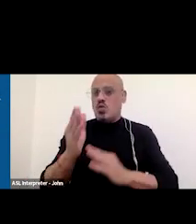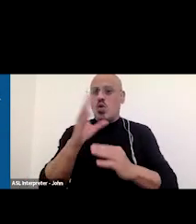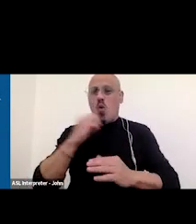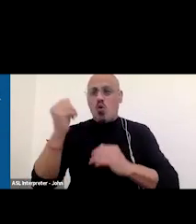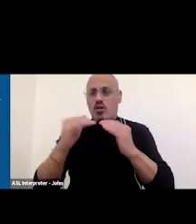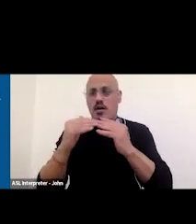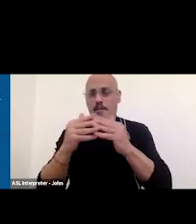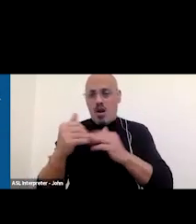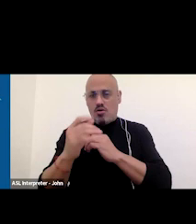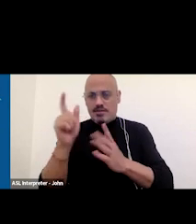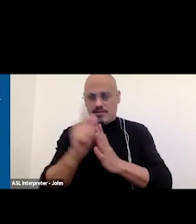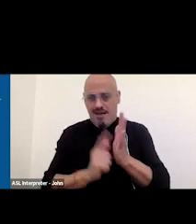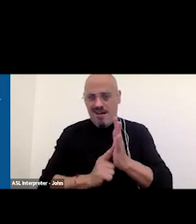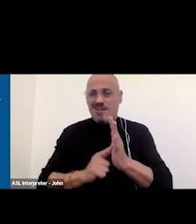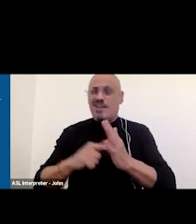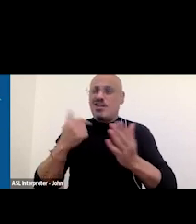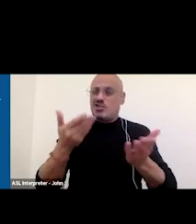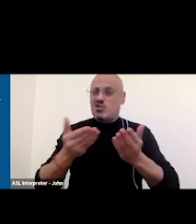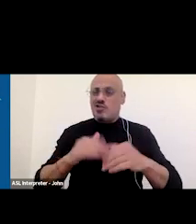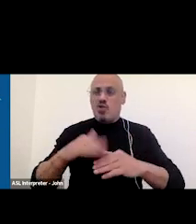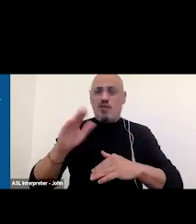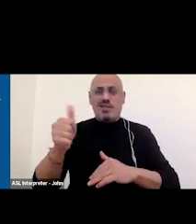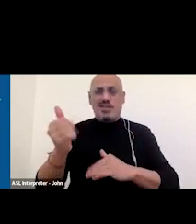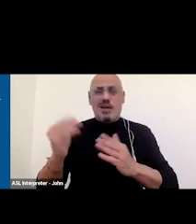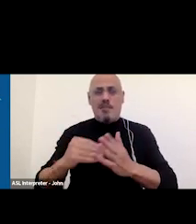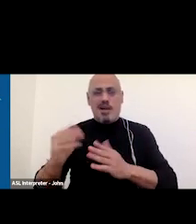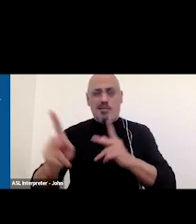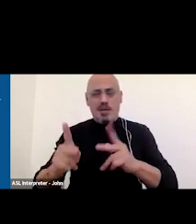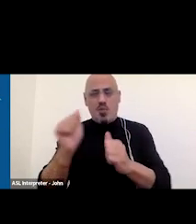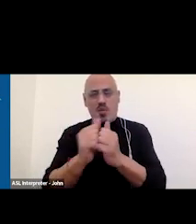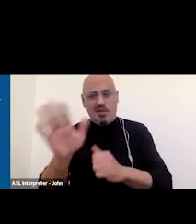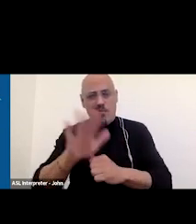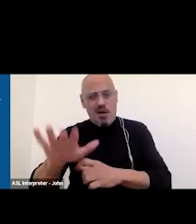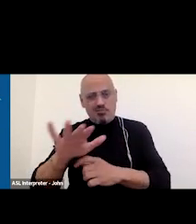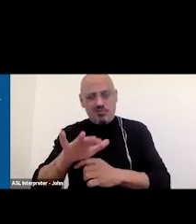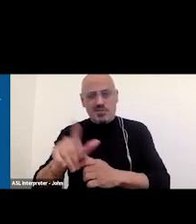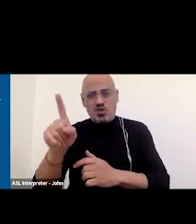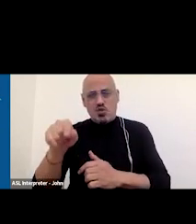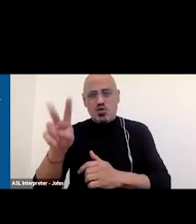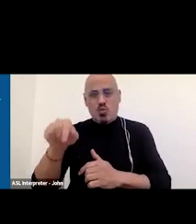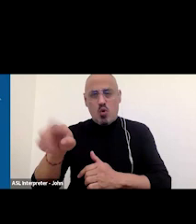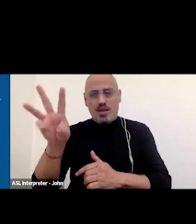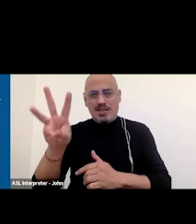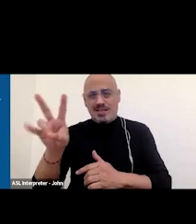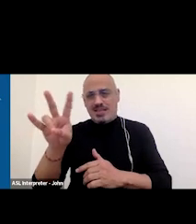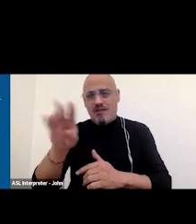the network served over 10 million people with approximately 2.7 million registered clients.